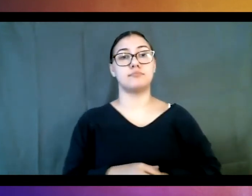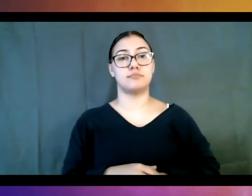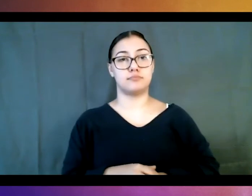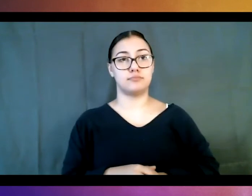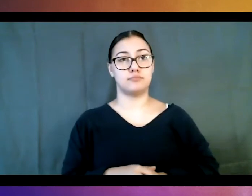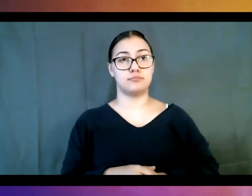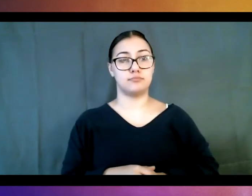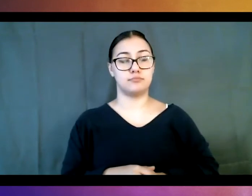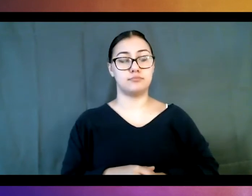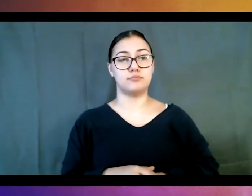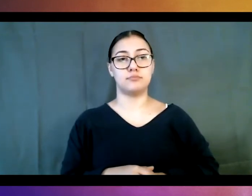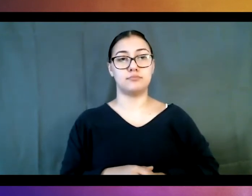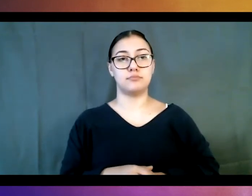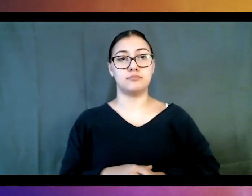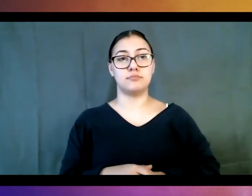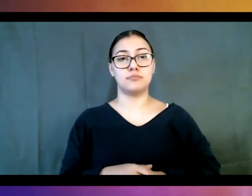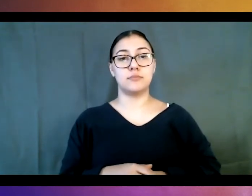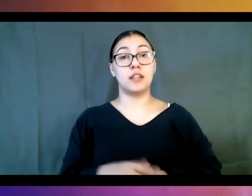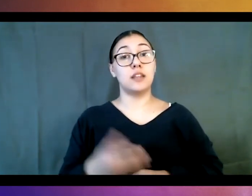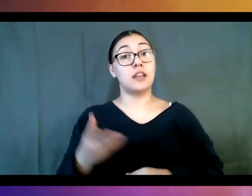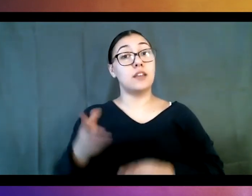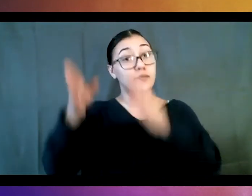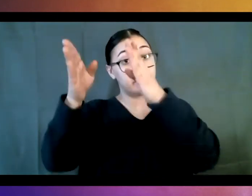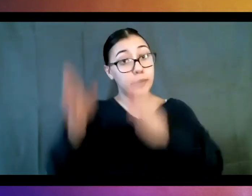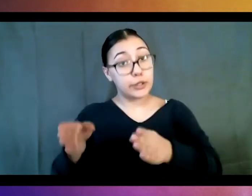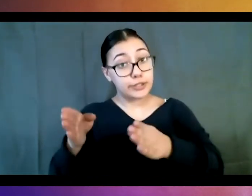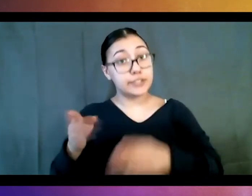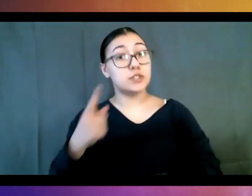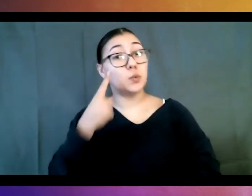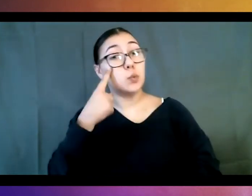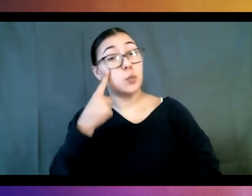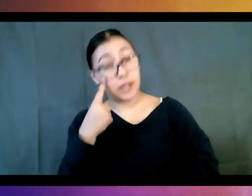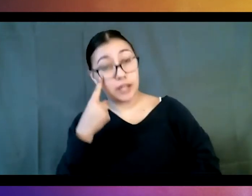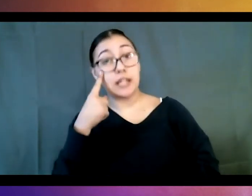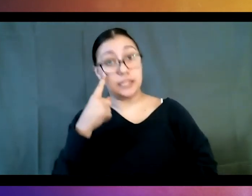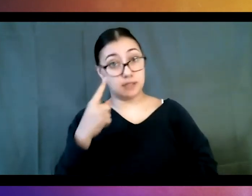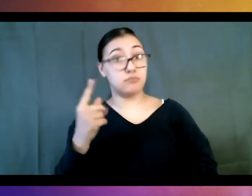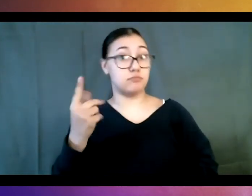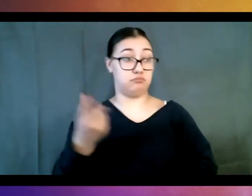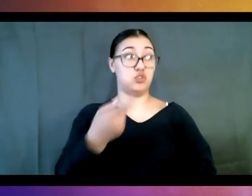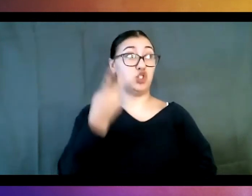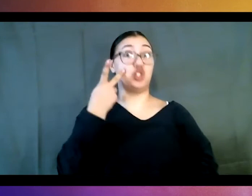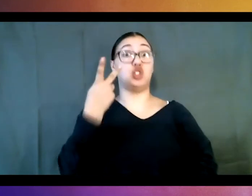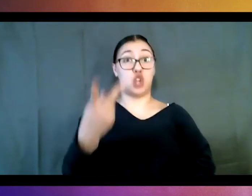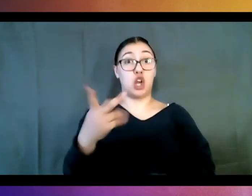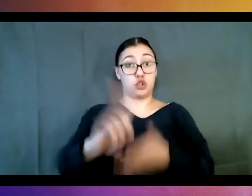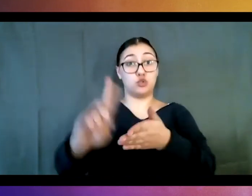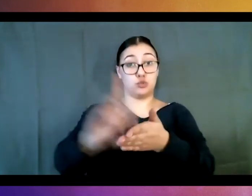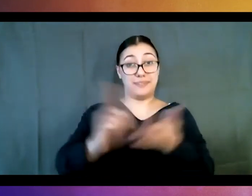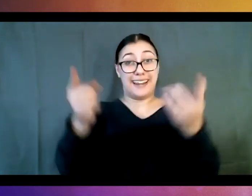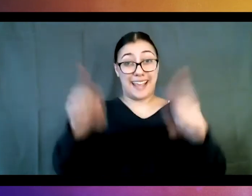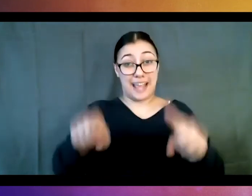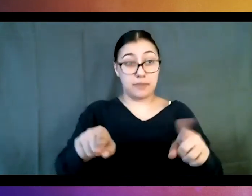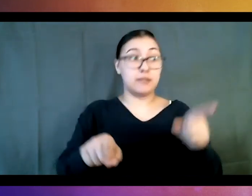interviewing witnesses identified by both parties,